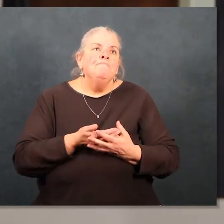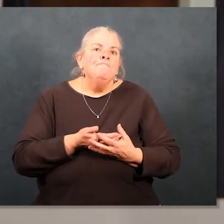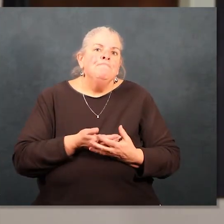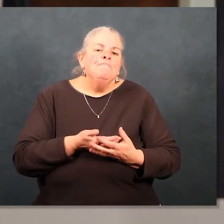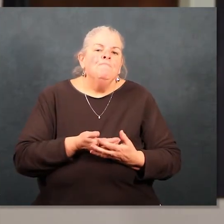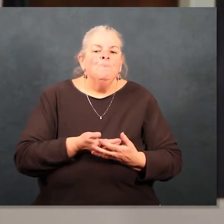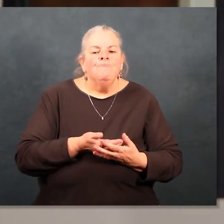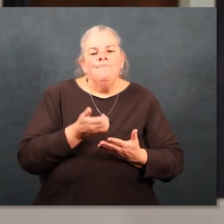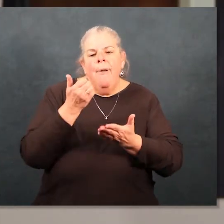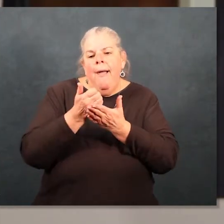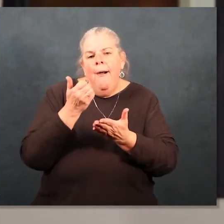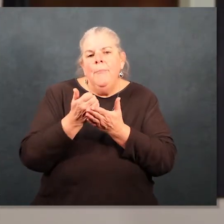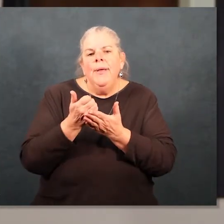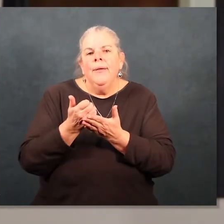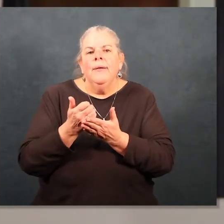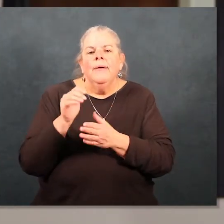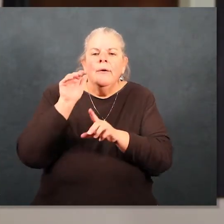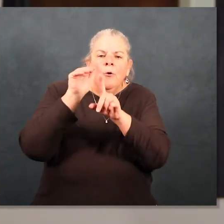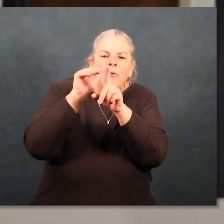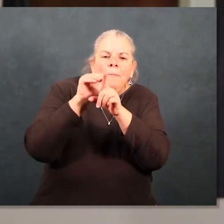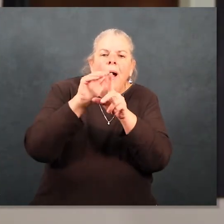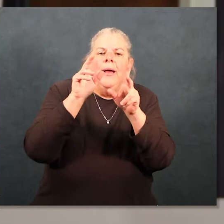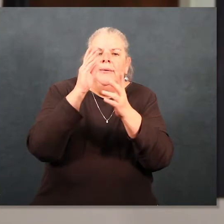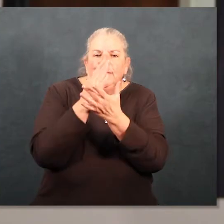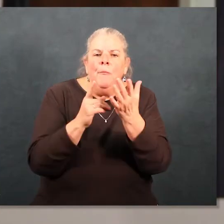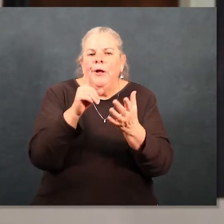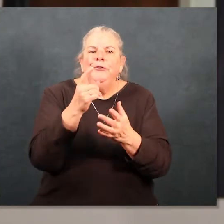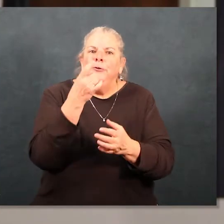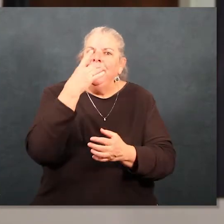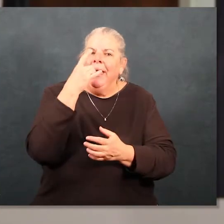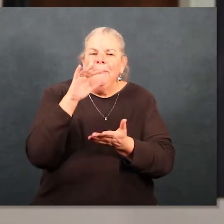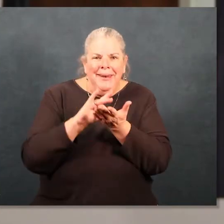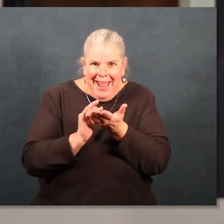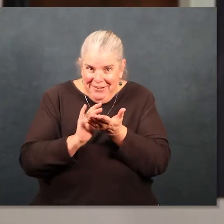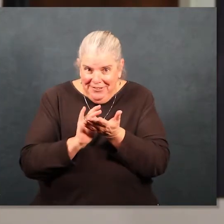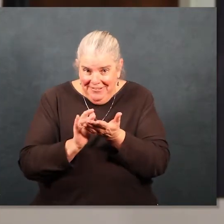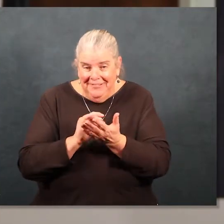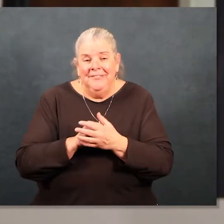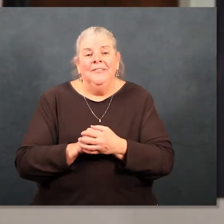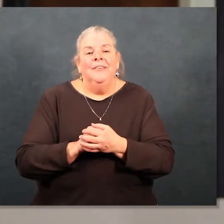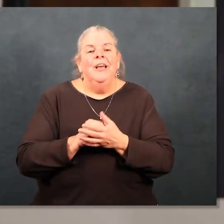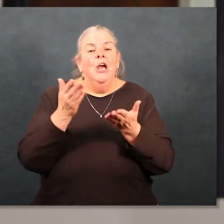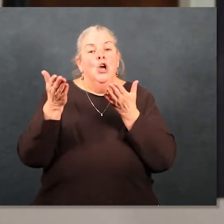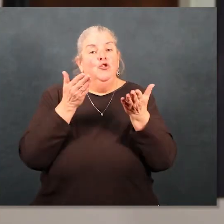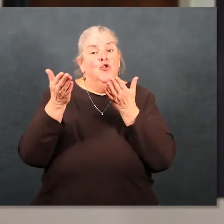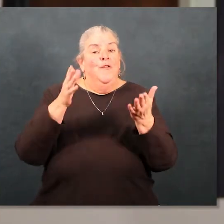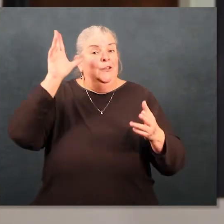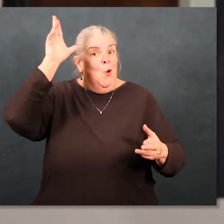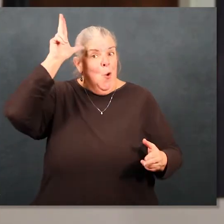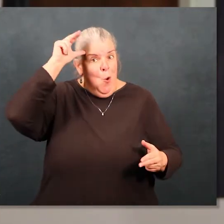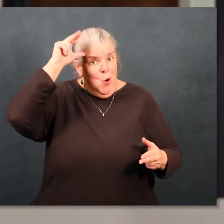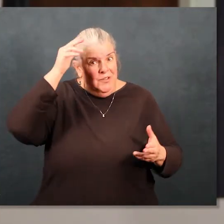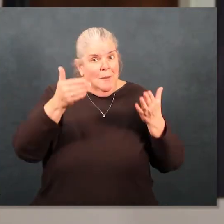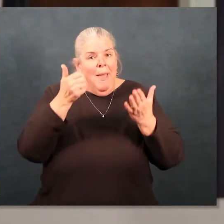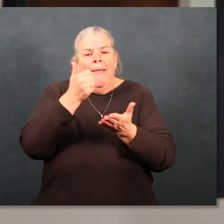helping remind a person to take their medication. A service horse might help a person with balance